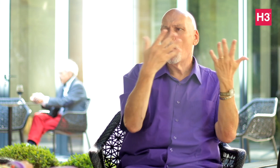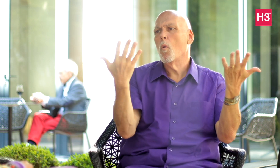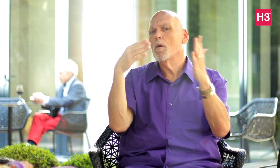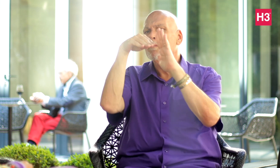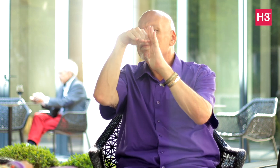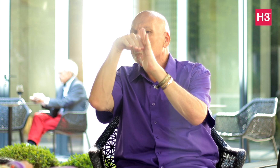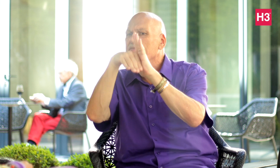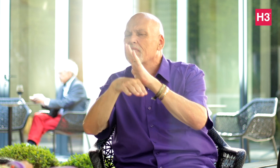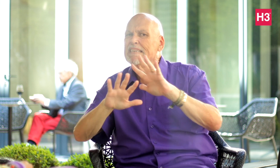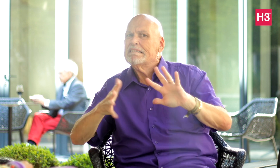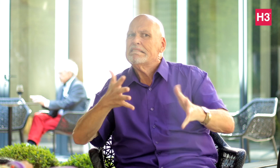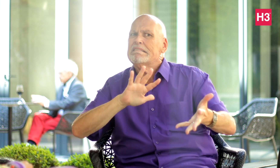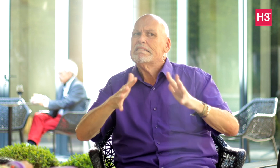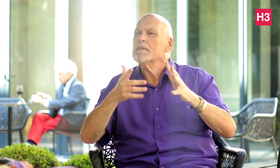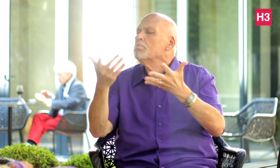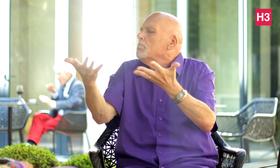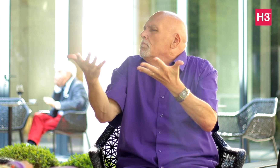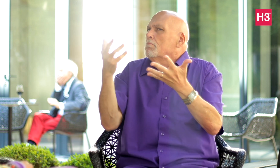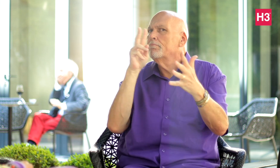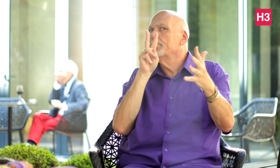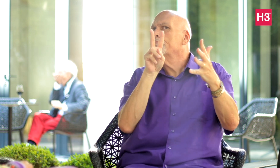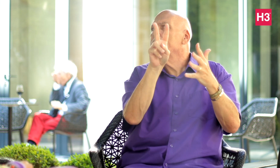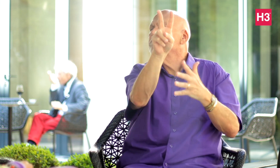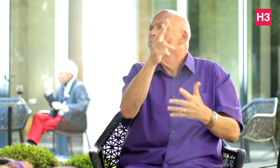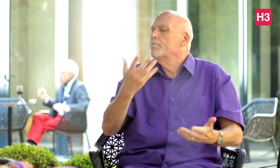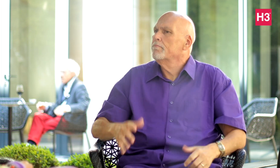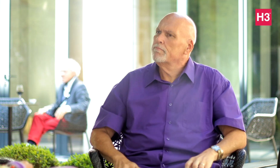or do you foresee challenges that could lead to a decline?